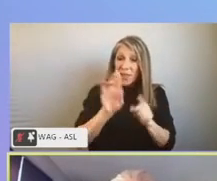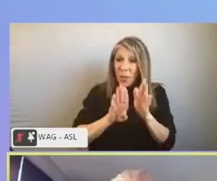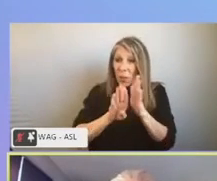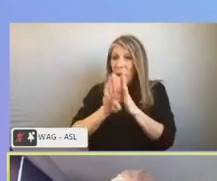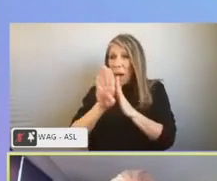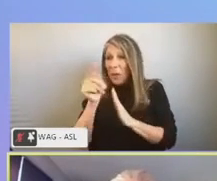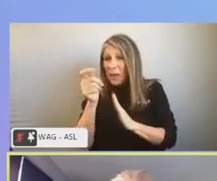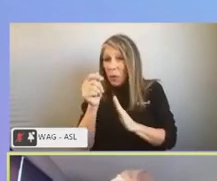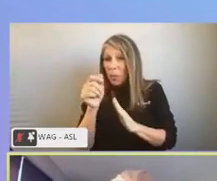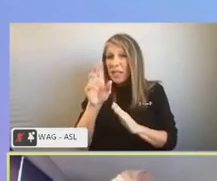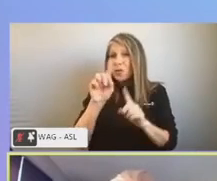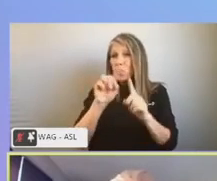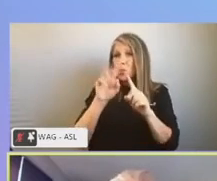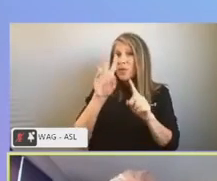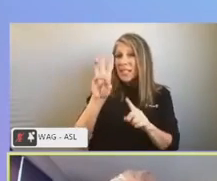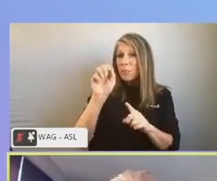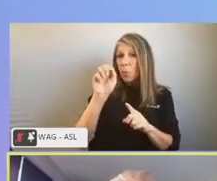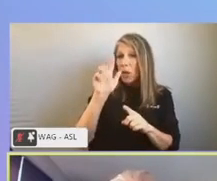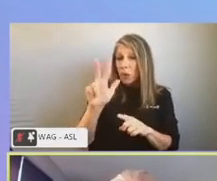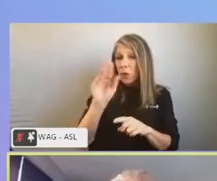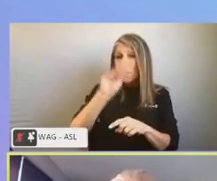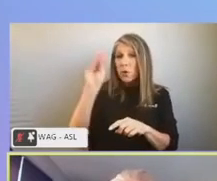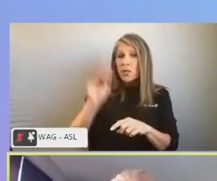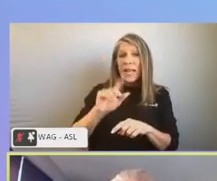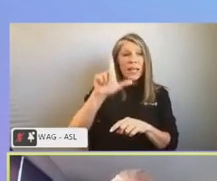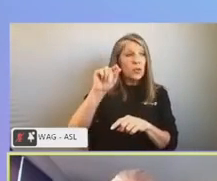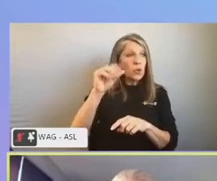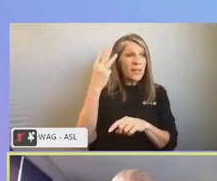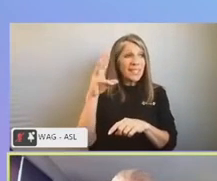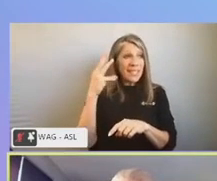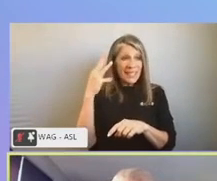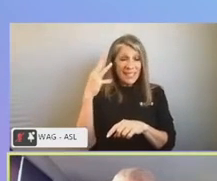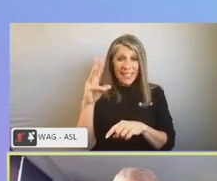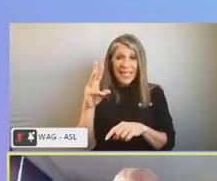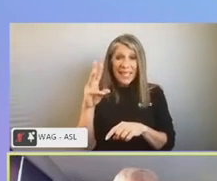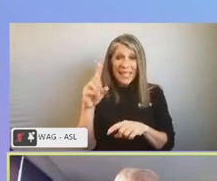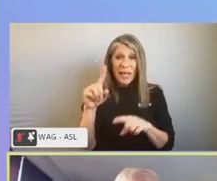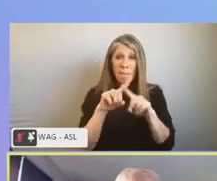and without disabilities. That has been narrowing. In